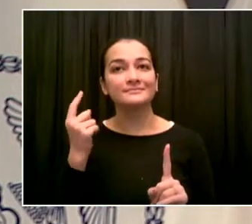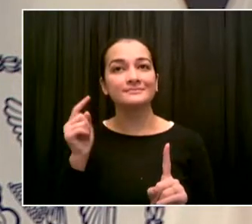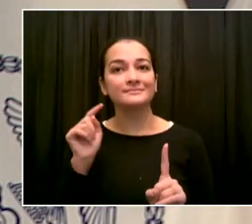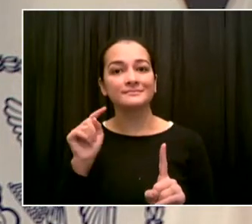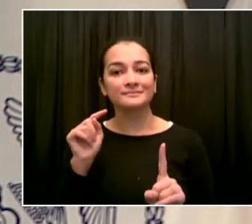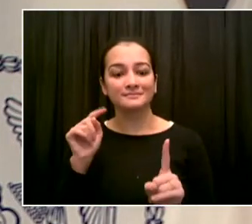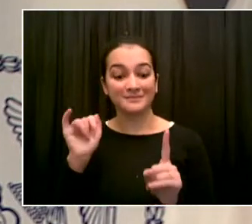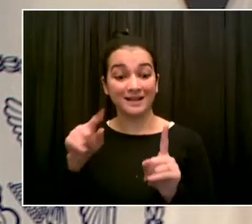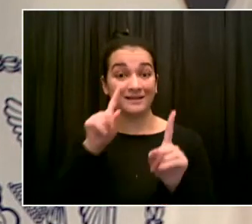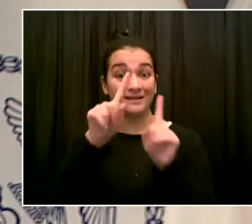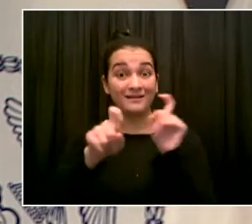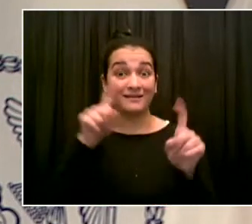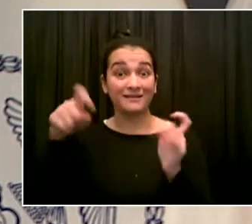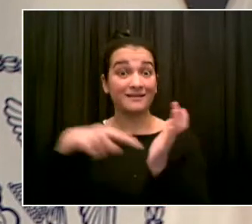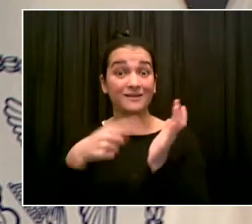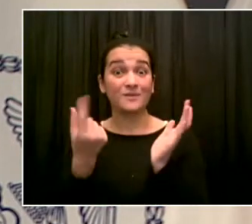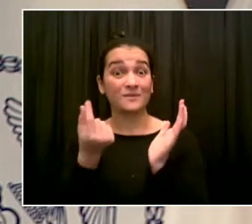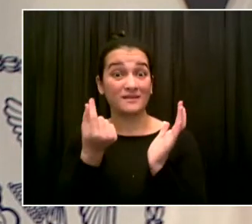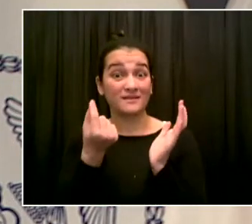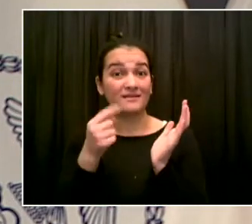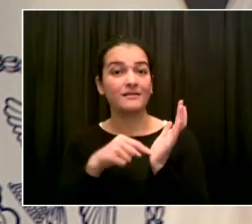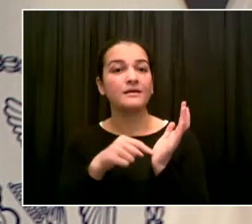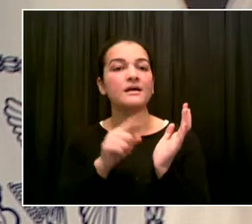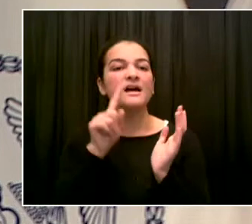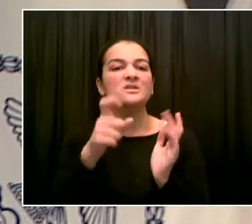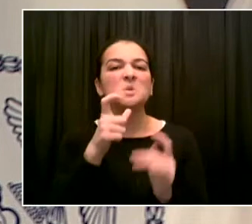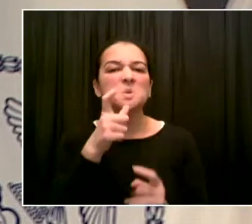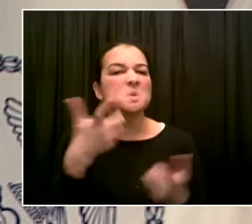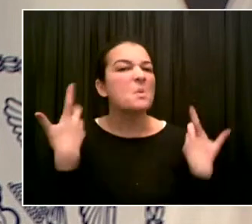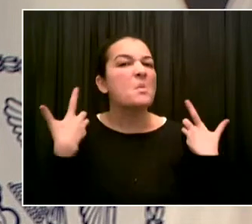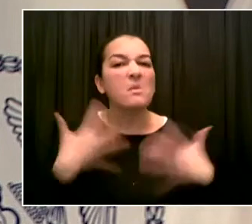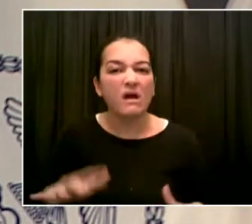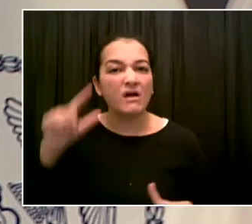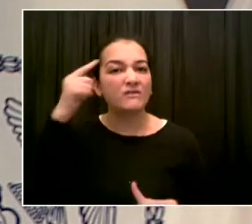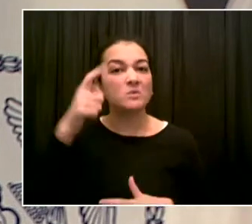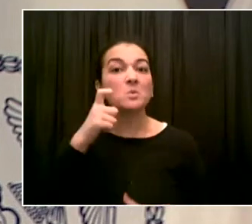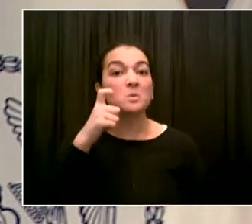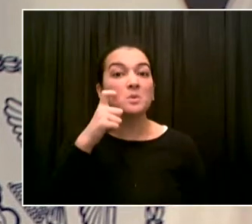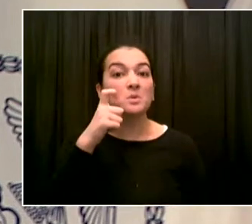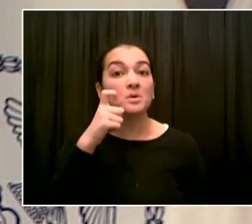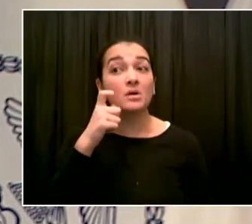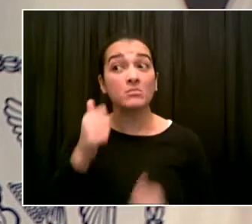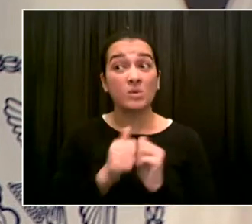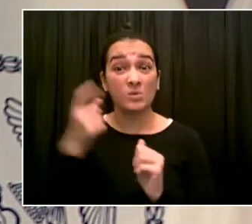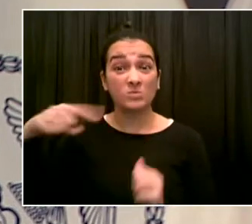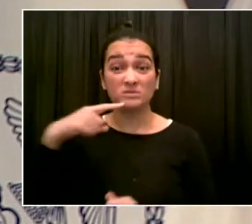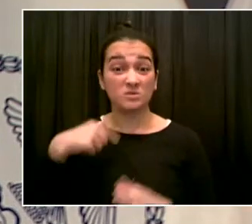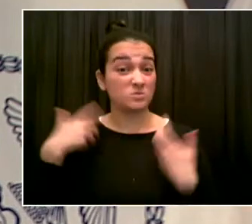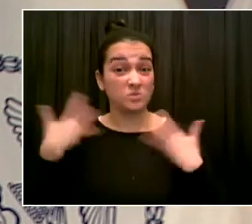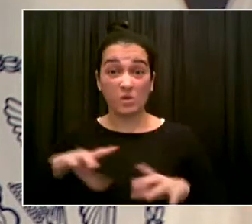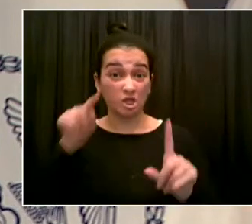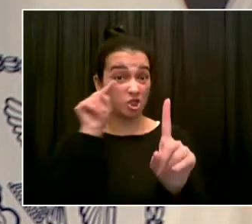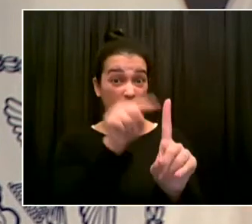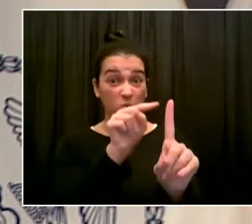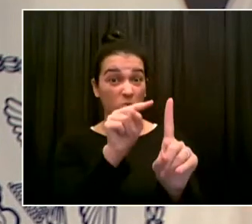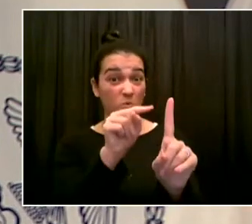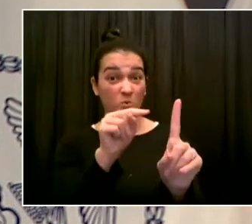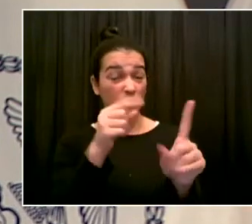FORMER GOVERNOR CUOMO THAT YOU EAT AWAY AT THE ATTORNEY GENERAL'S